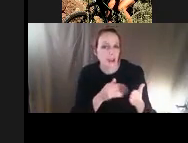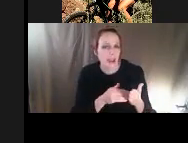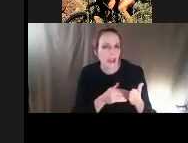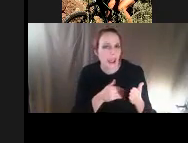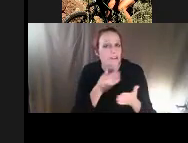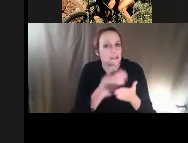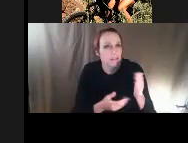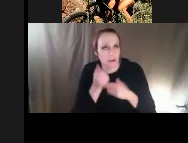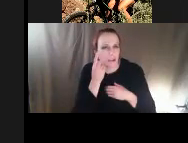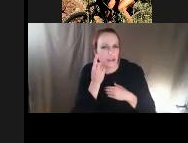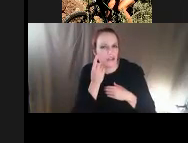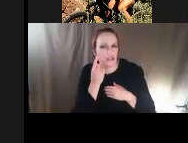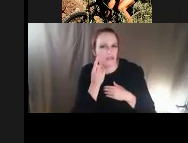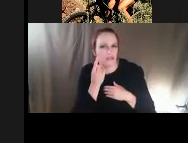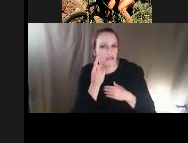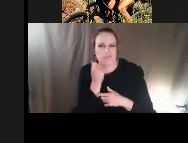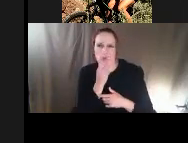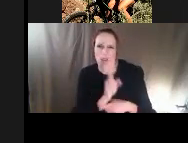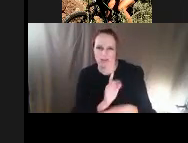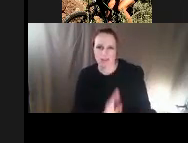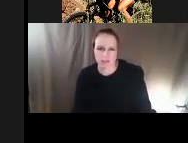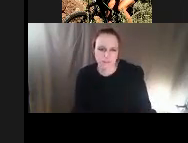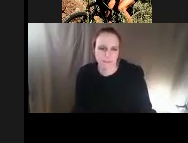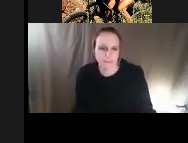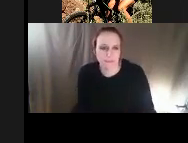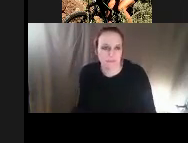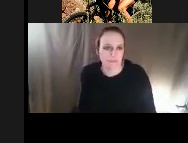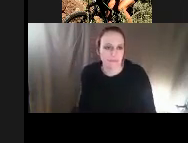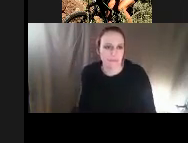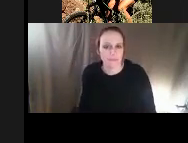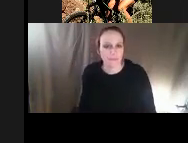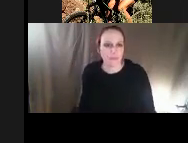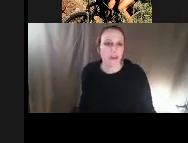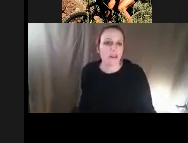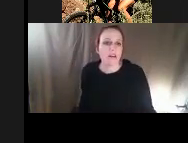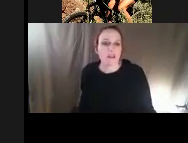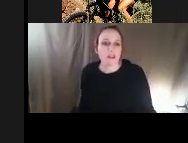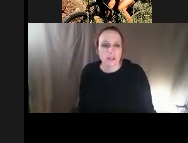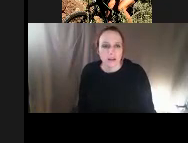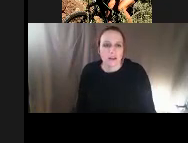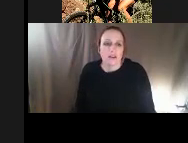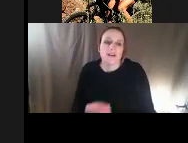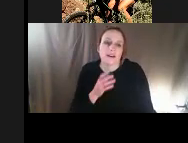So, how about some more examples? Colorblindness has come up a lot, I think.